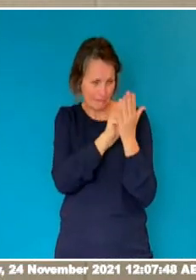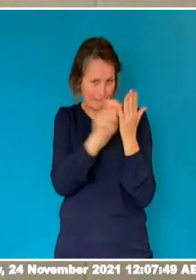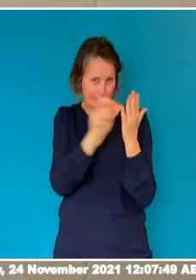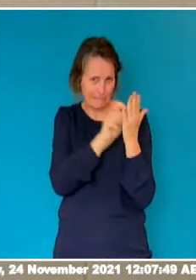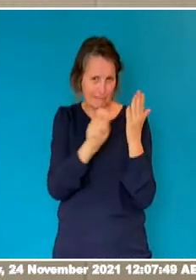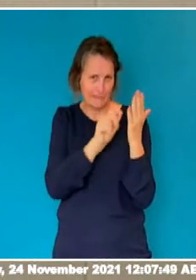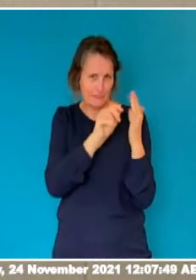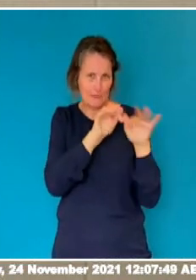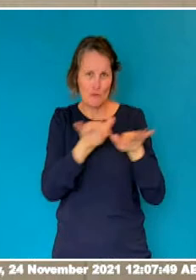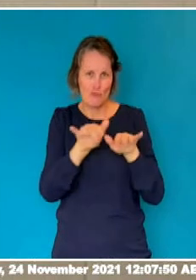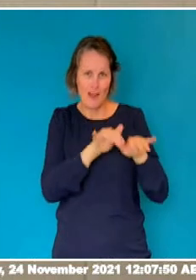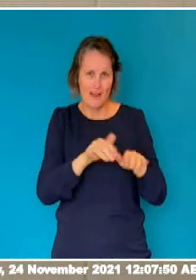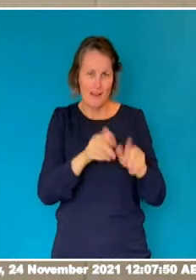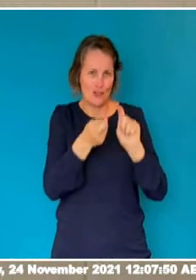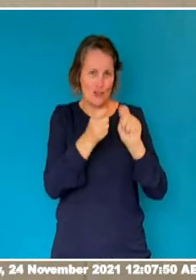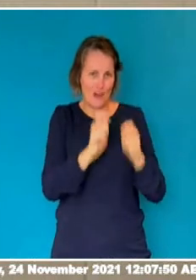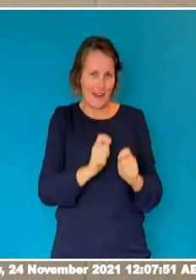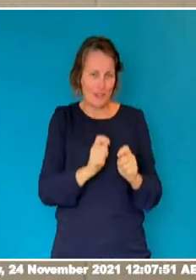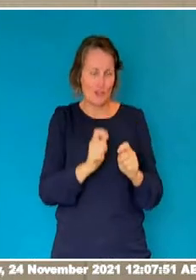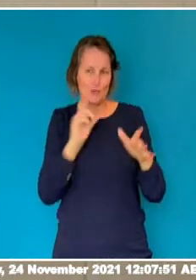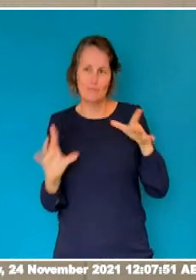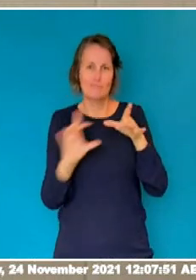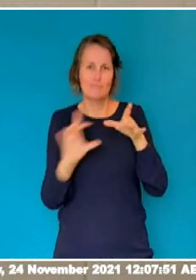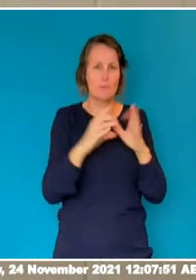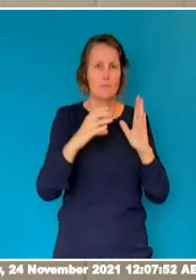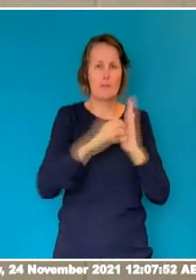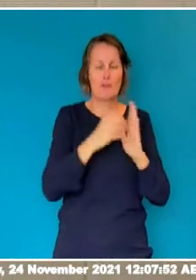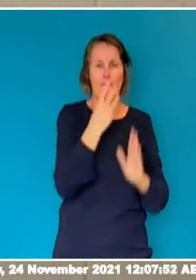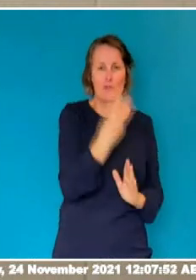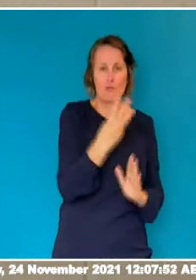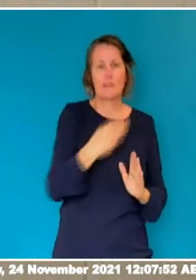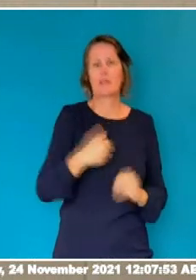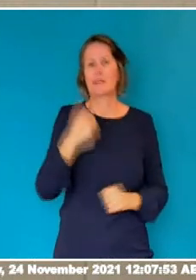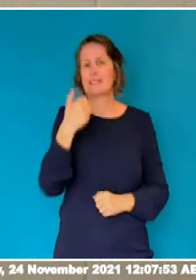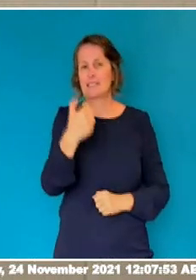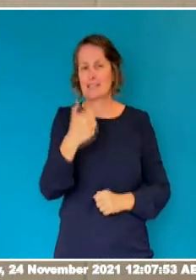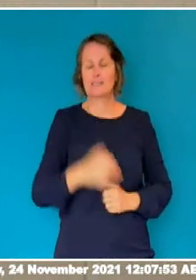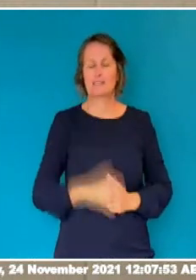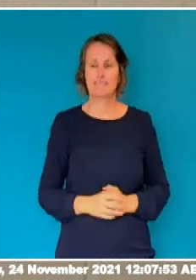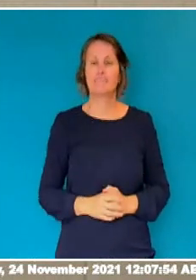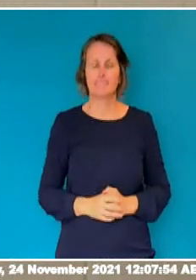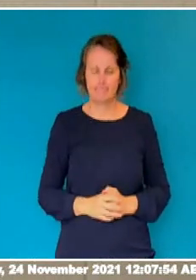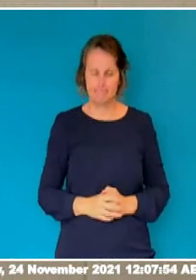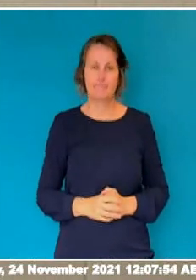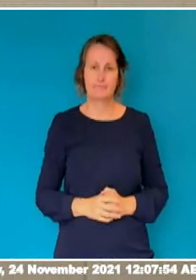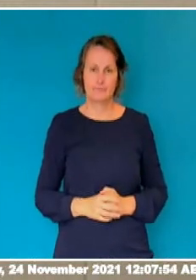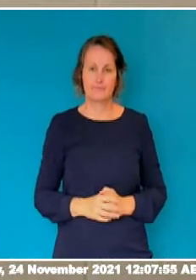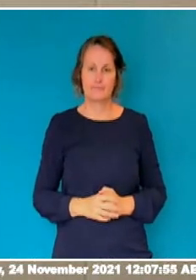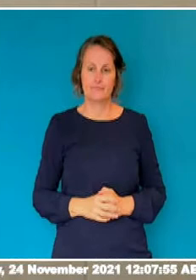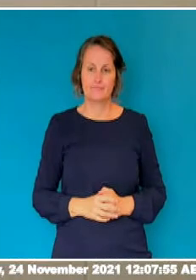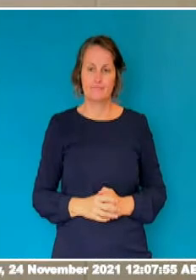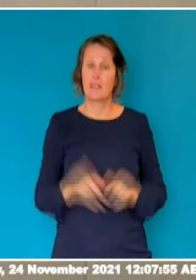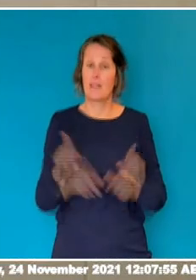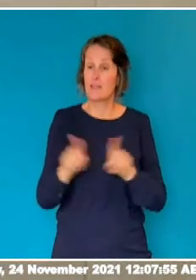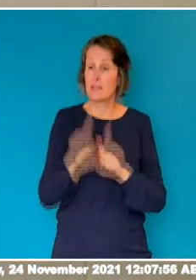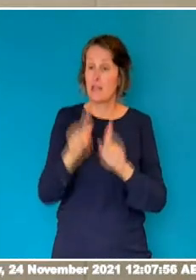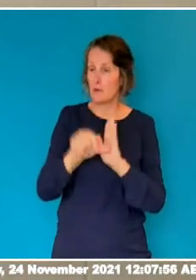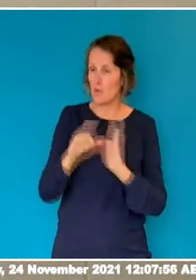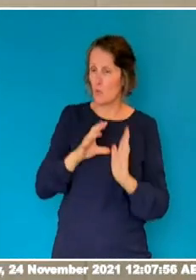paragraphs 3 and 6? Yes, Counsel. Thank you. Just while you have that document in front of you, I would like to also direct your